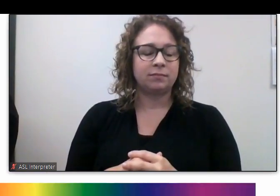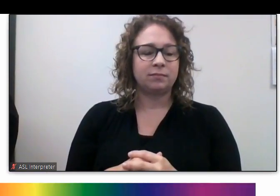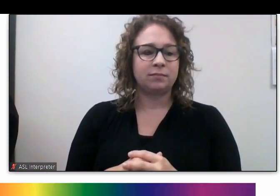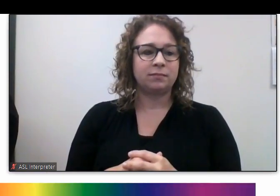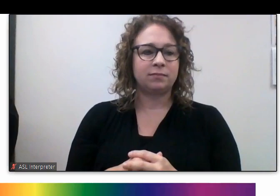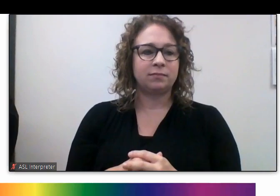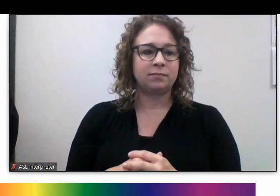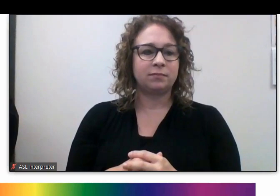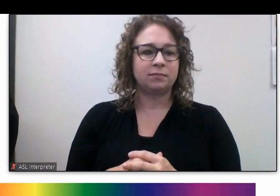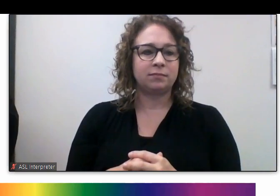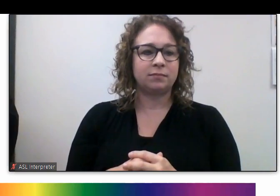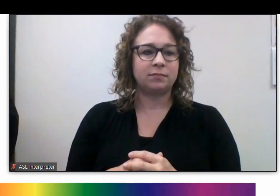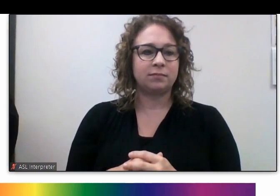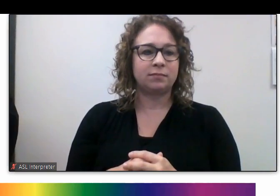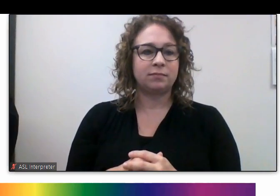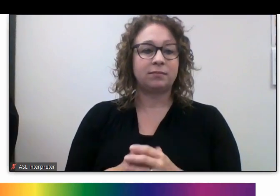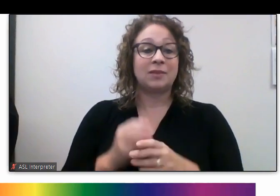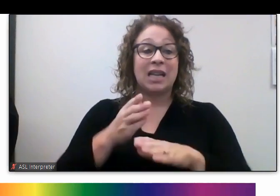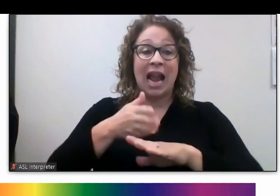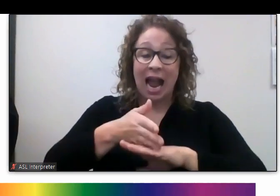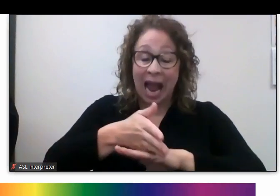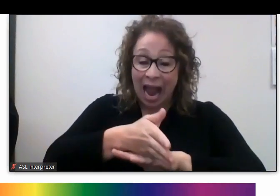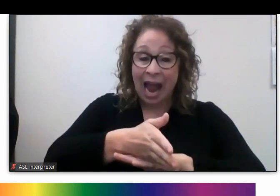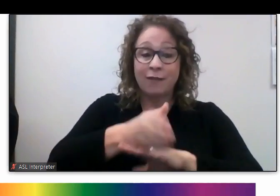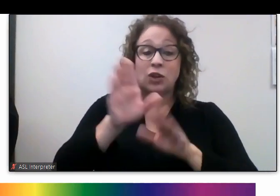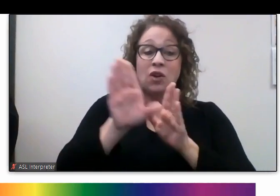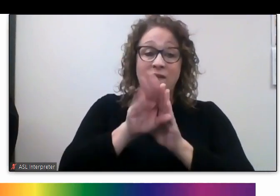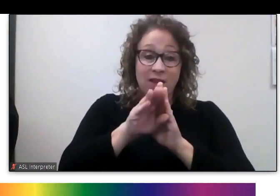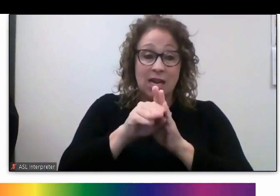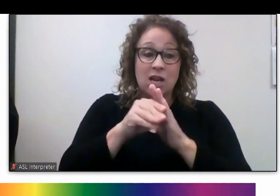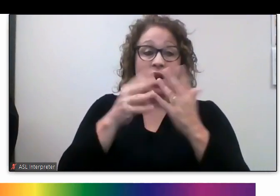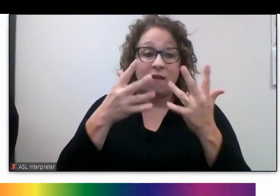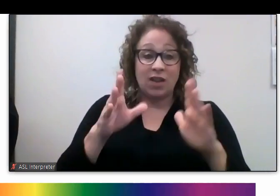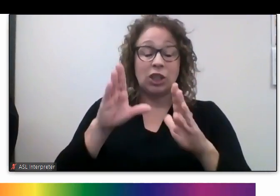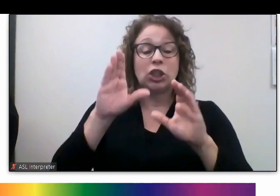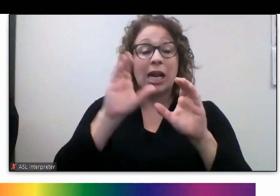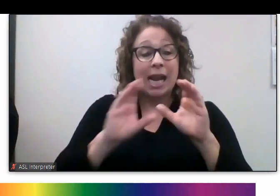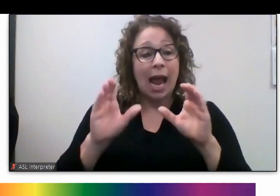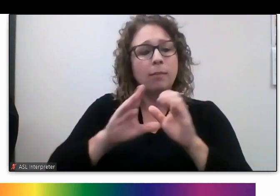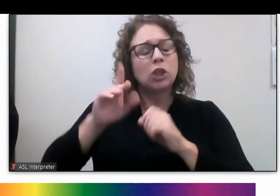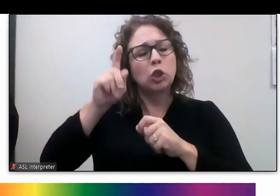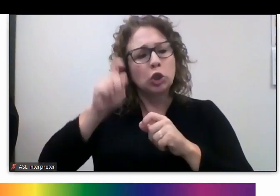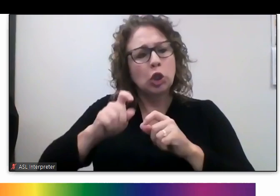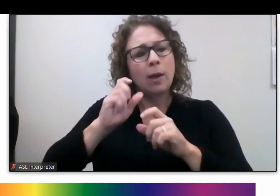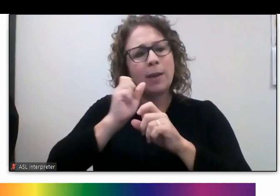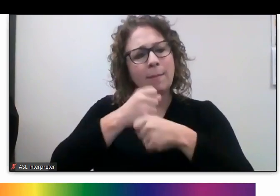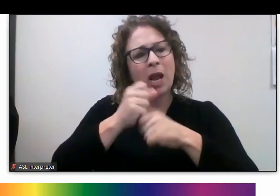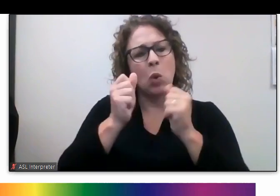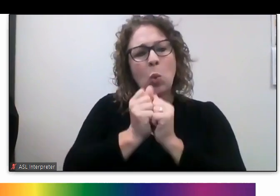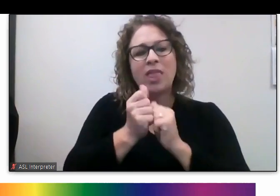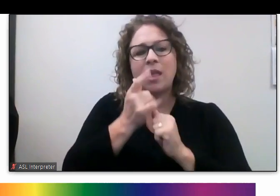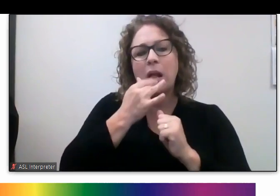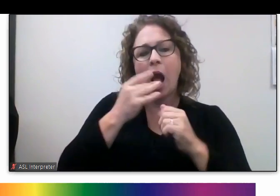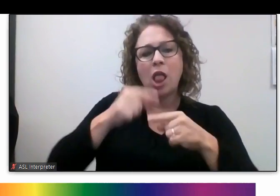Post-production captions should also be created with enough contrast between the text and the background.